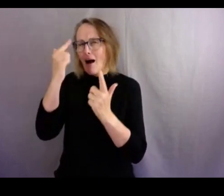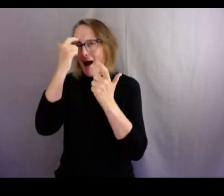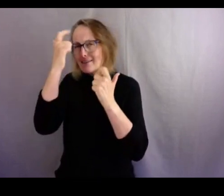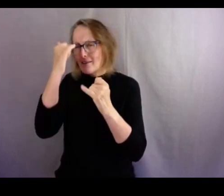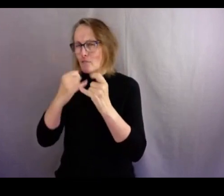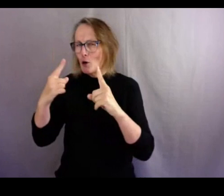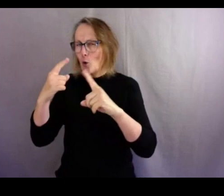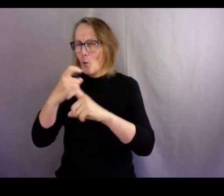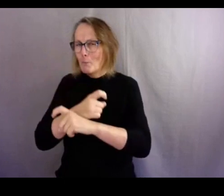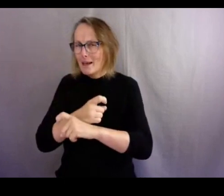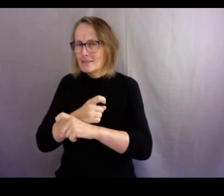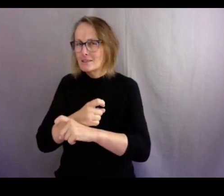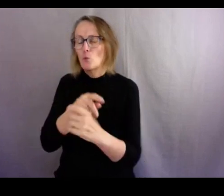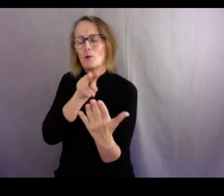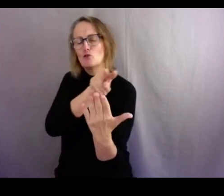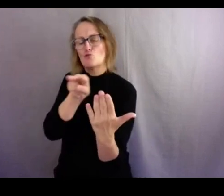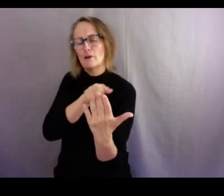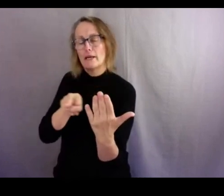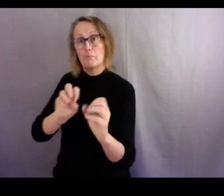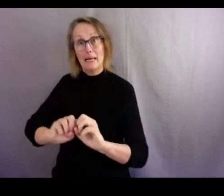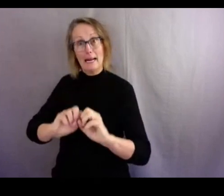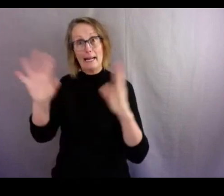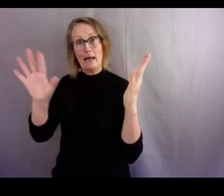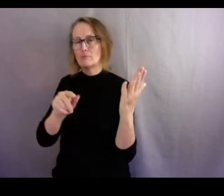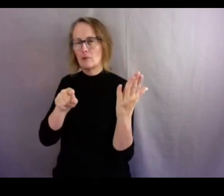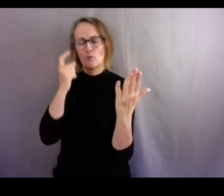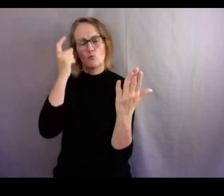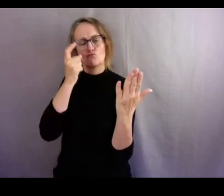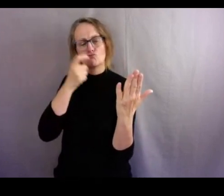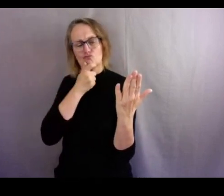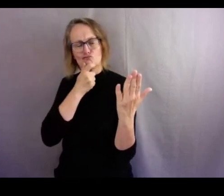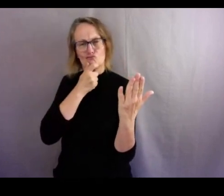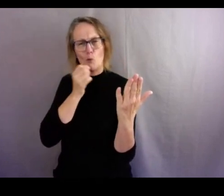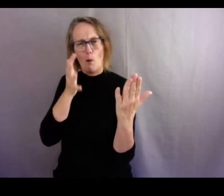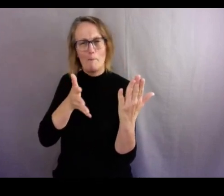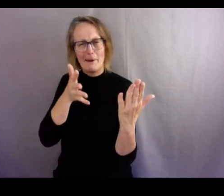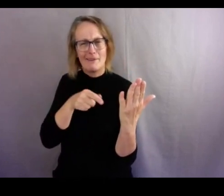You really have to keep this in mind. So the tale with its brevity, orality, emotion,